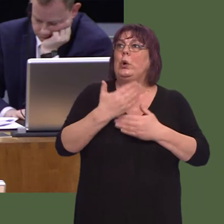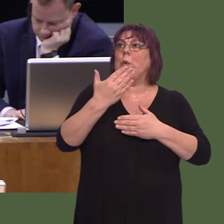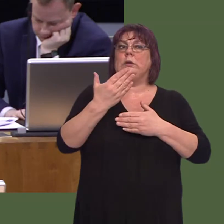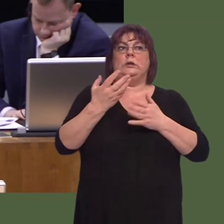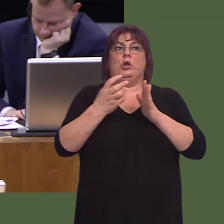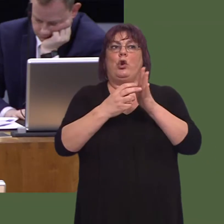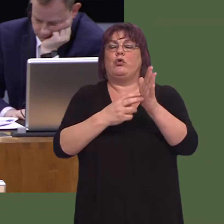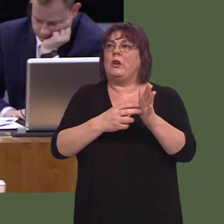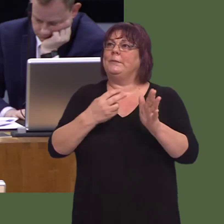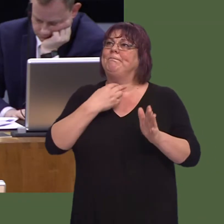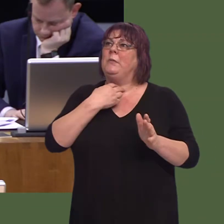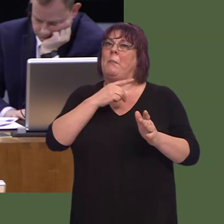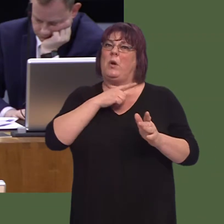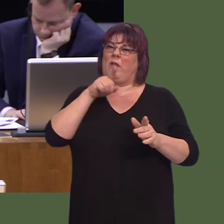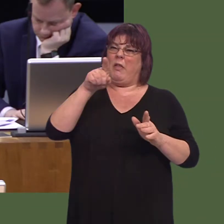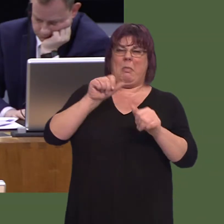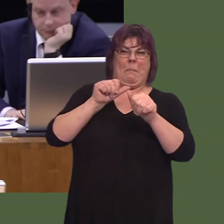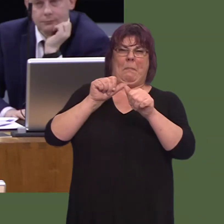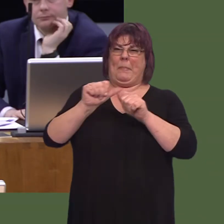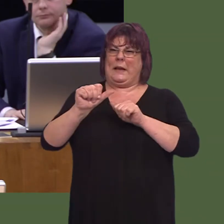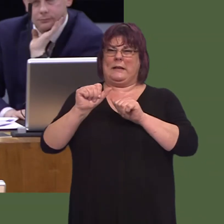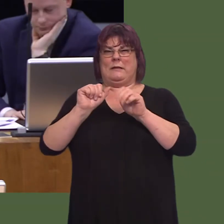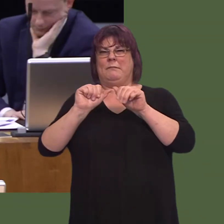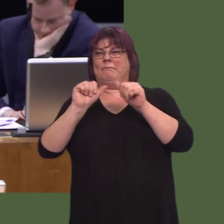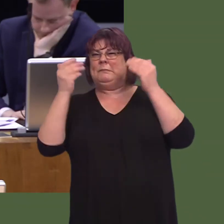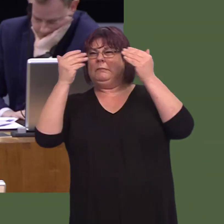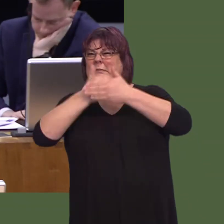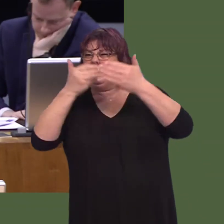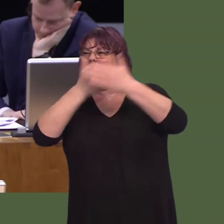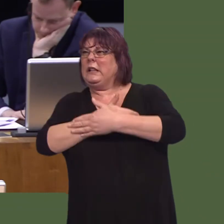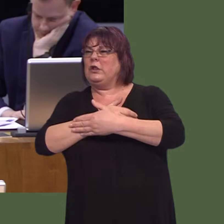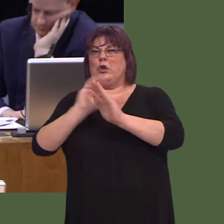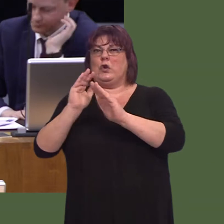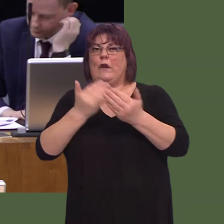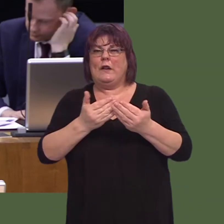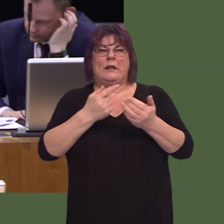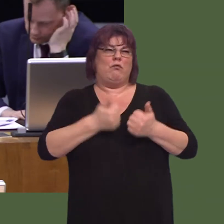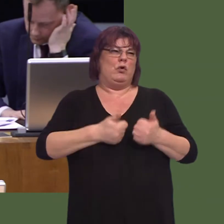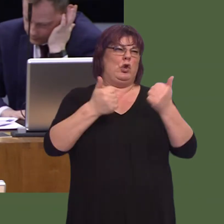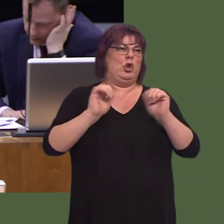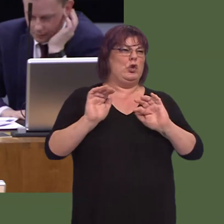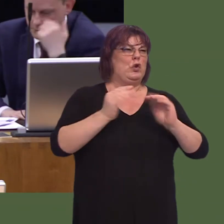provided one of the best out-of-hours services in the country and provided a first-class service to the people of Powys.